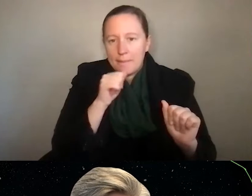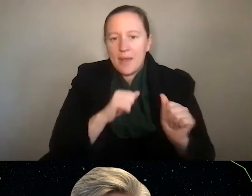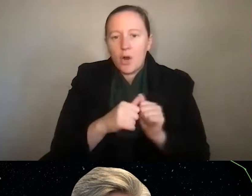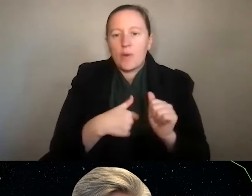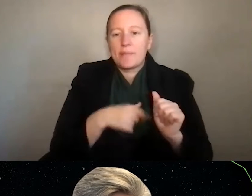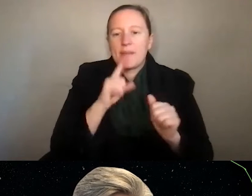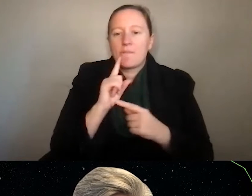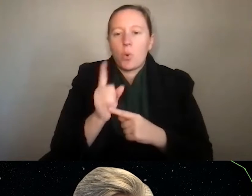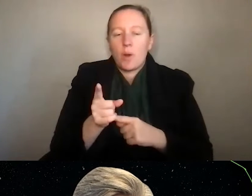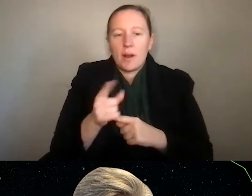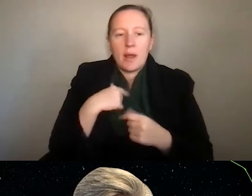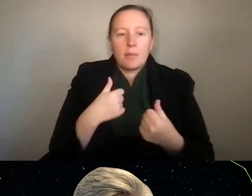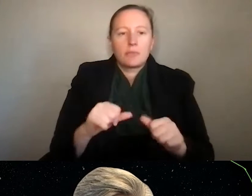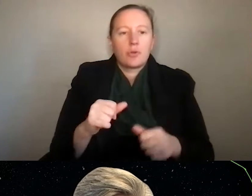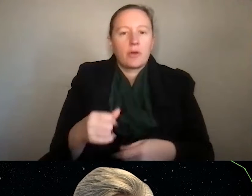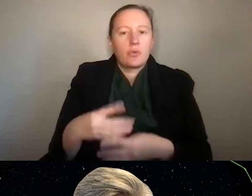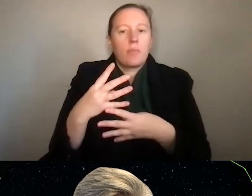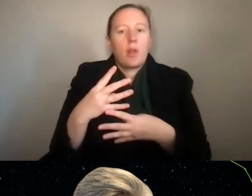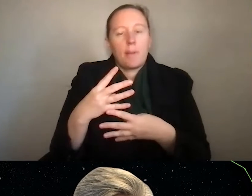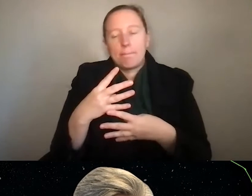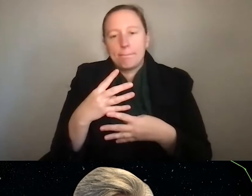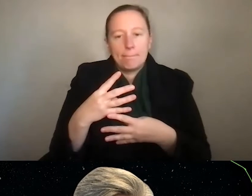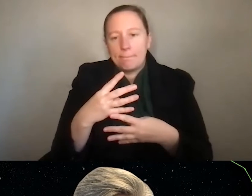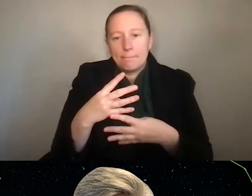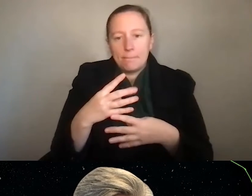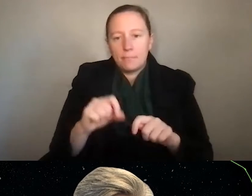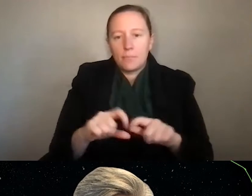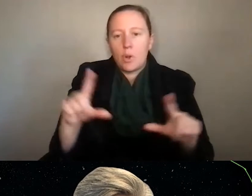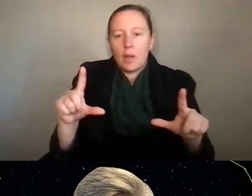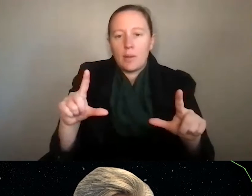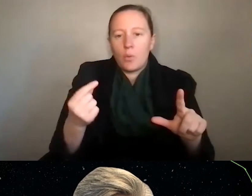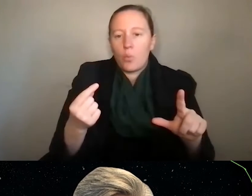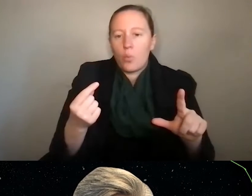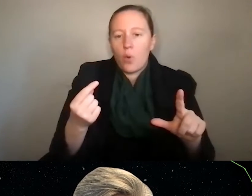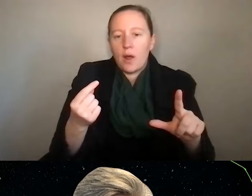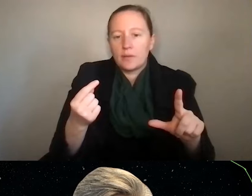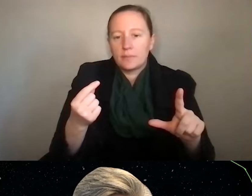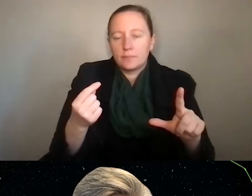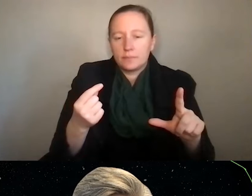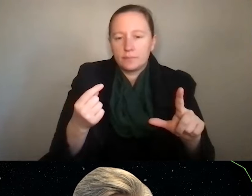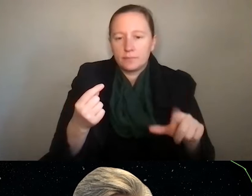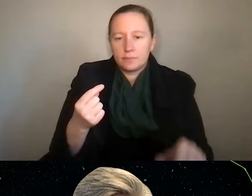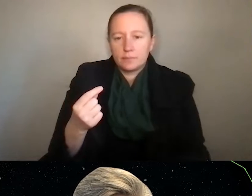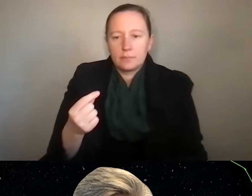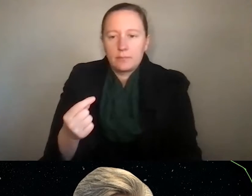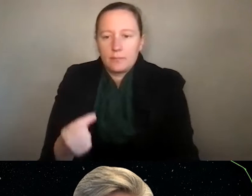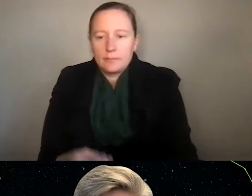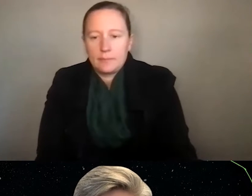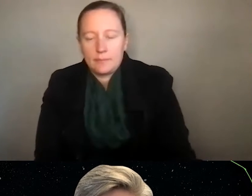Let me just pull up and see.